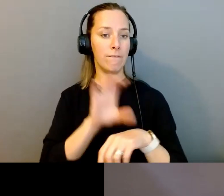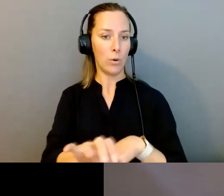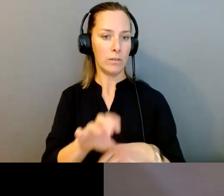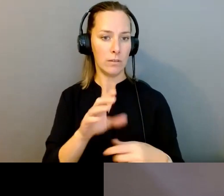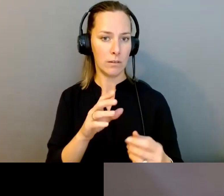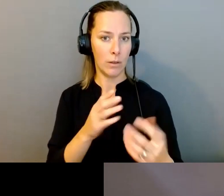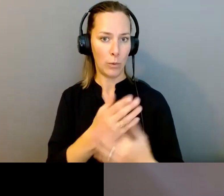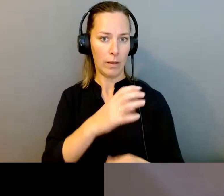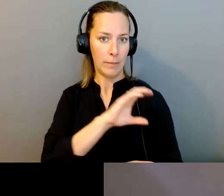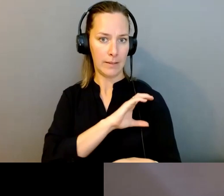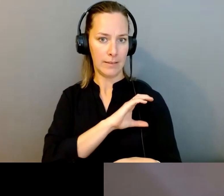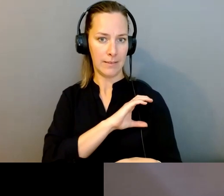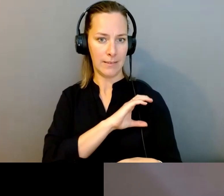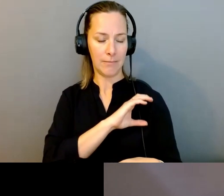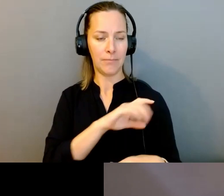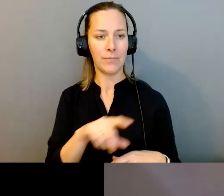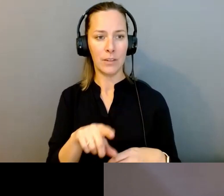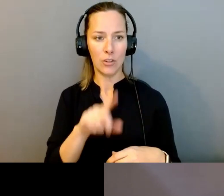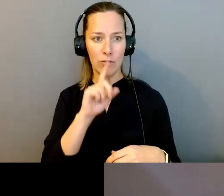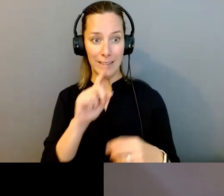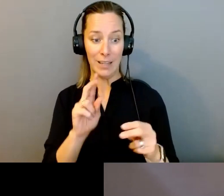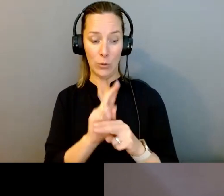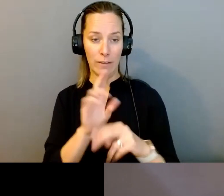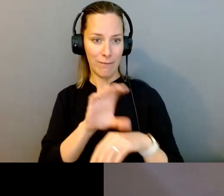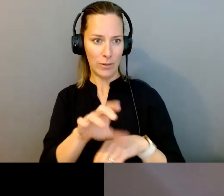system is the panacea for use of force in the judicial system, but the mental health system